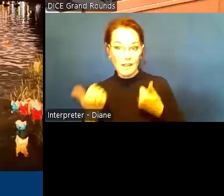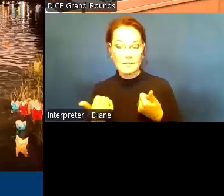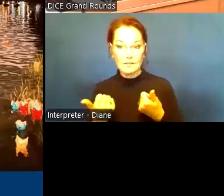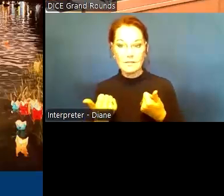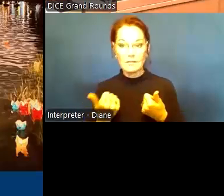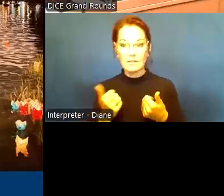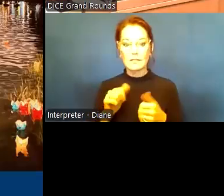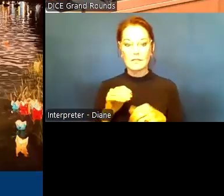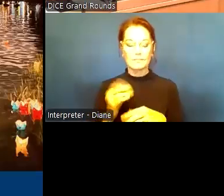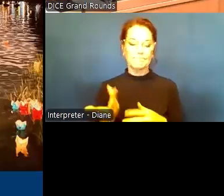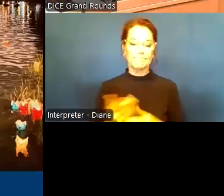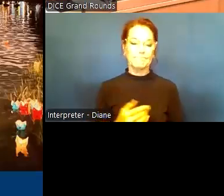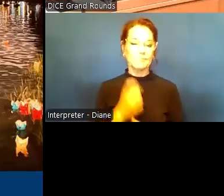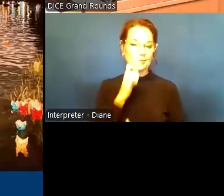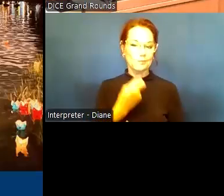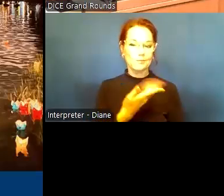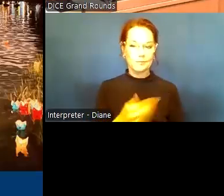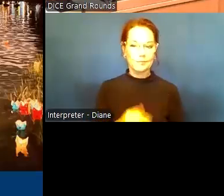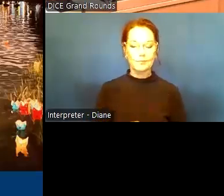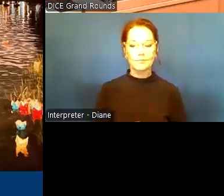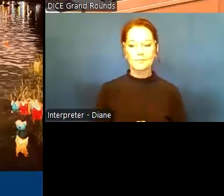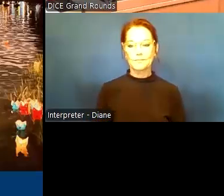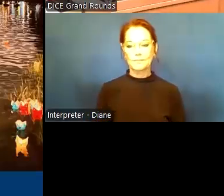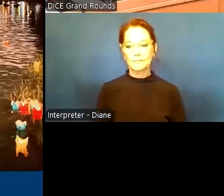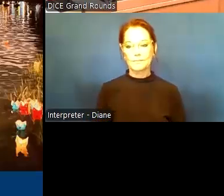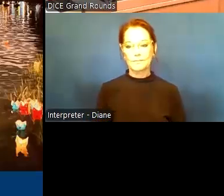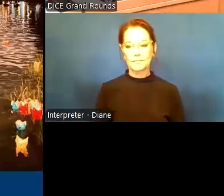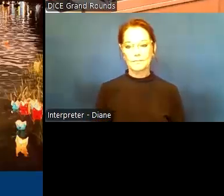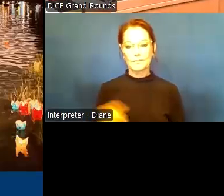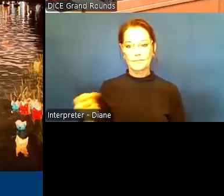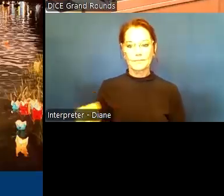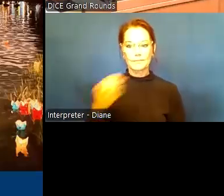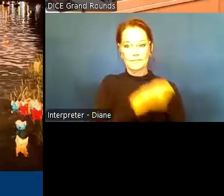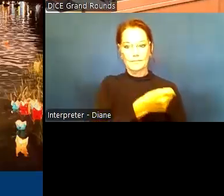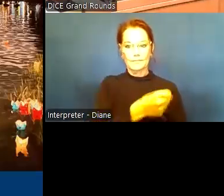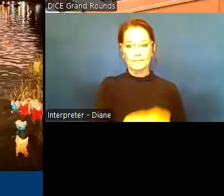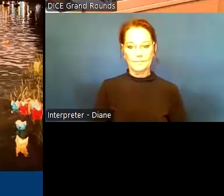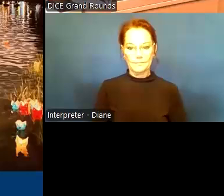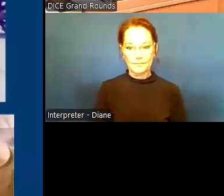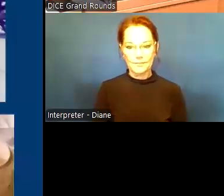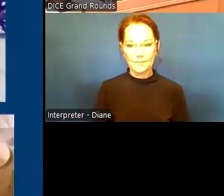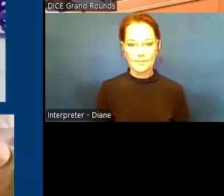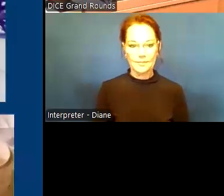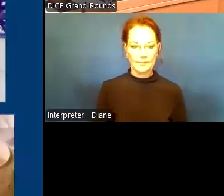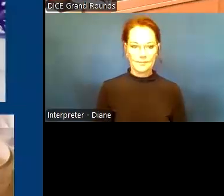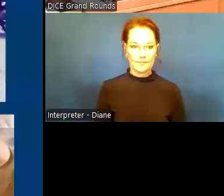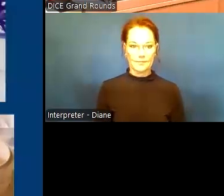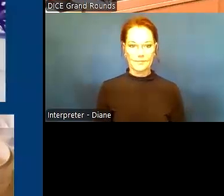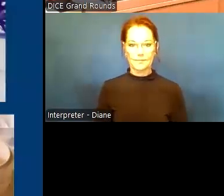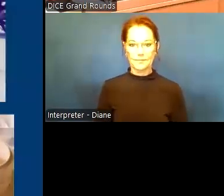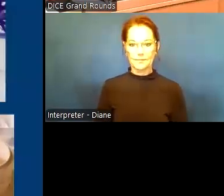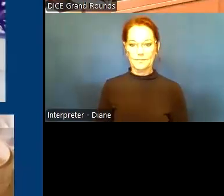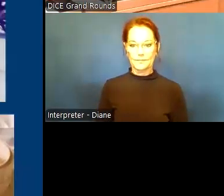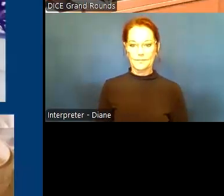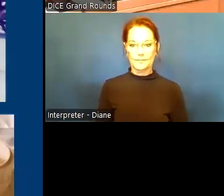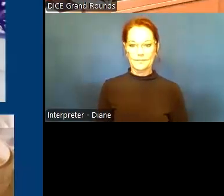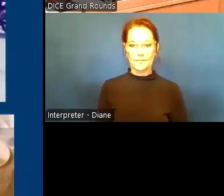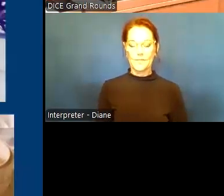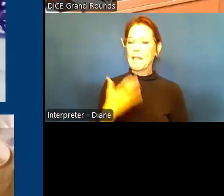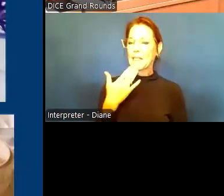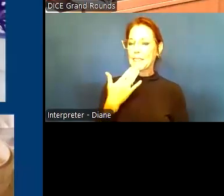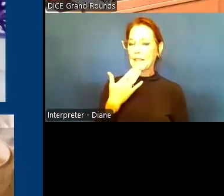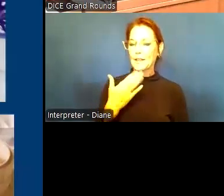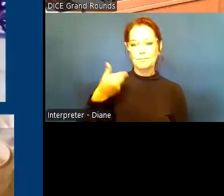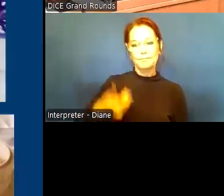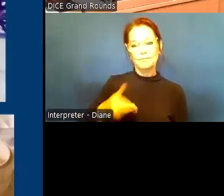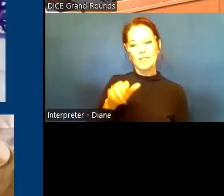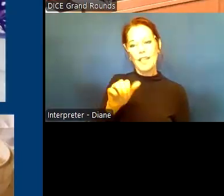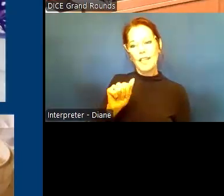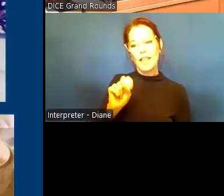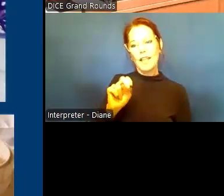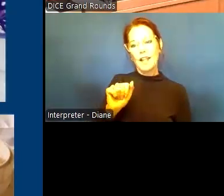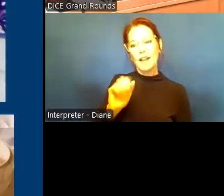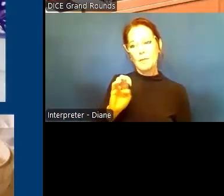area great thank you so much um I'm Annabelle fo I'm an assistant professor in our department of